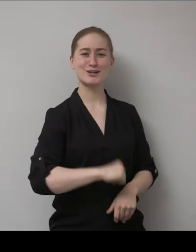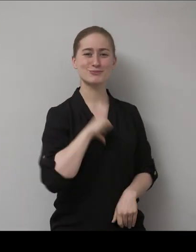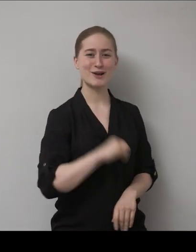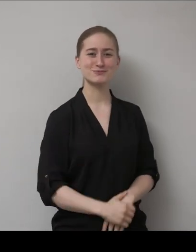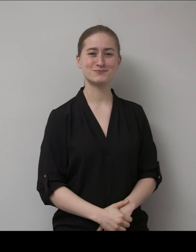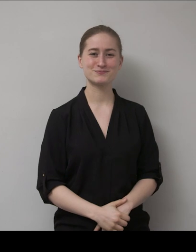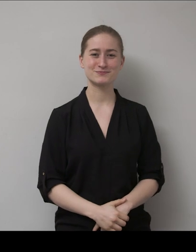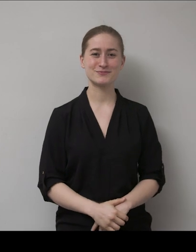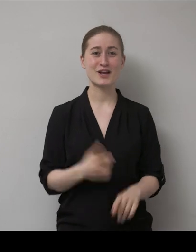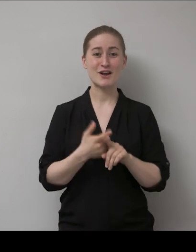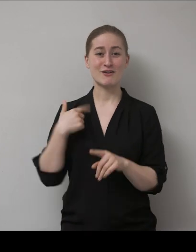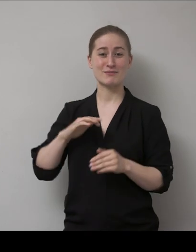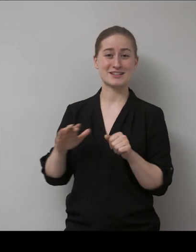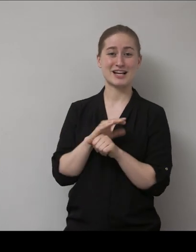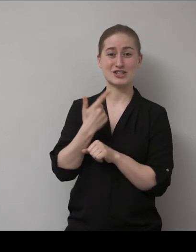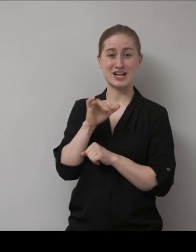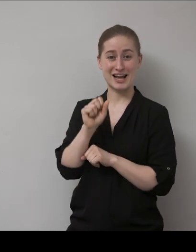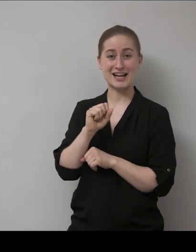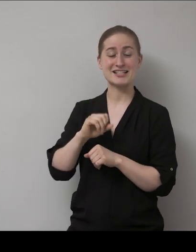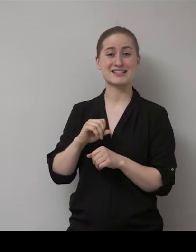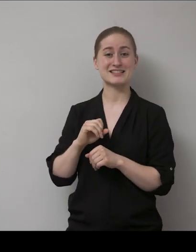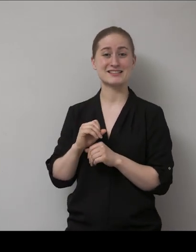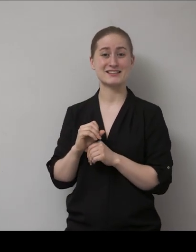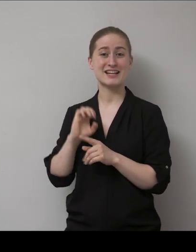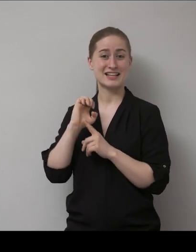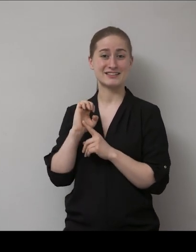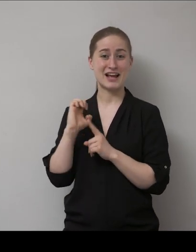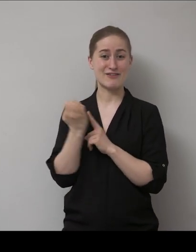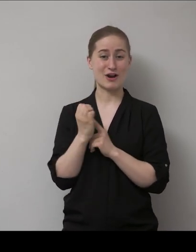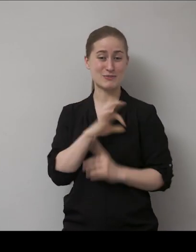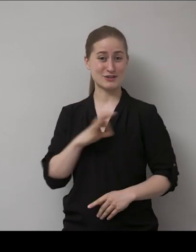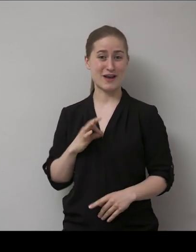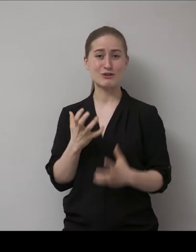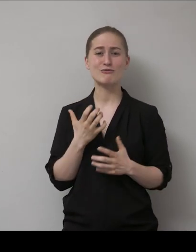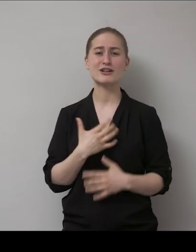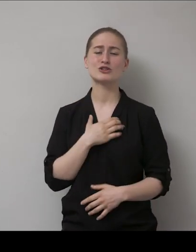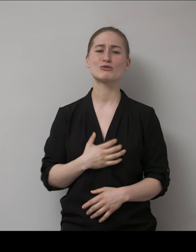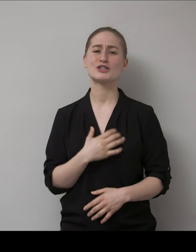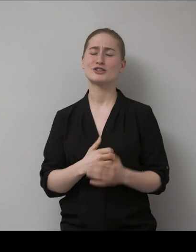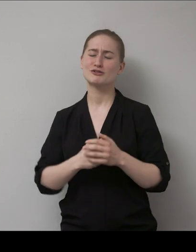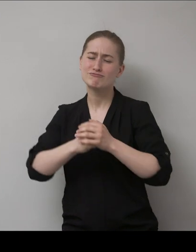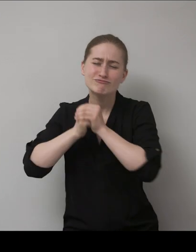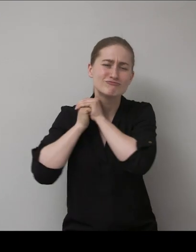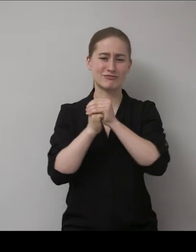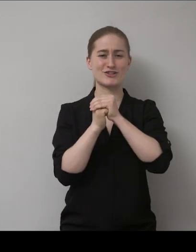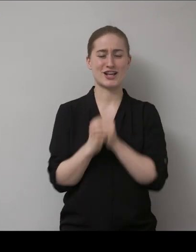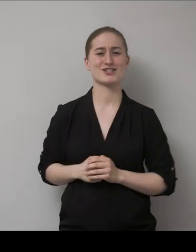On behalf of the entire GIS and Environmental faculty, we really wanted to wish you a big hearty congratulations. So for many of you,